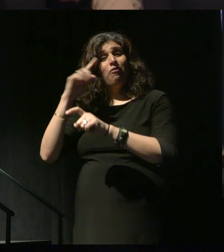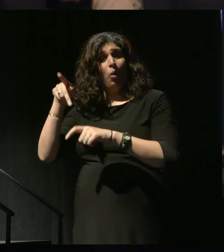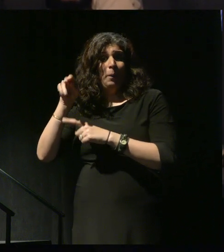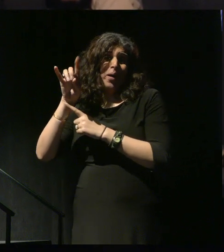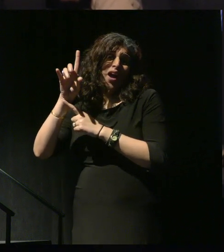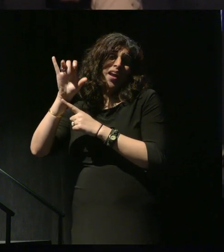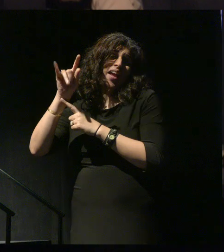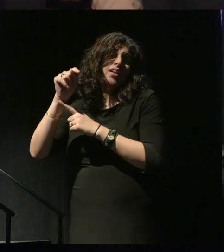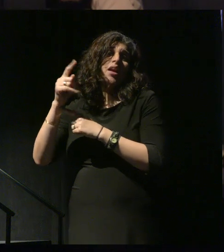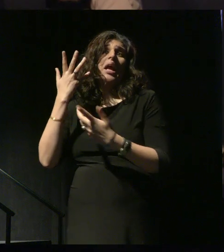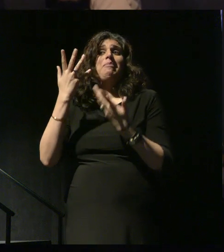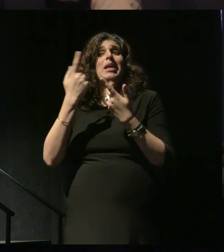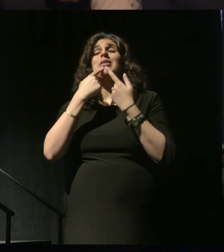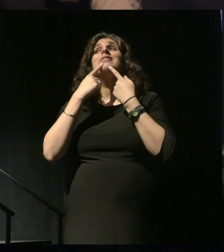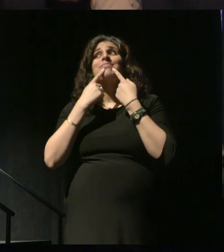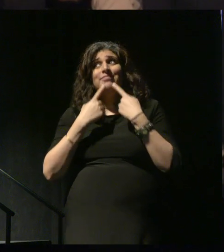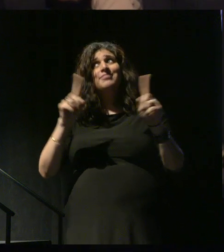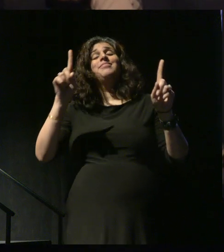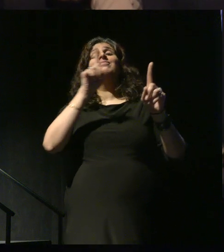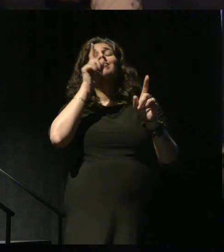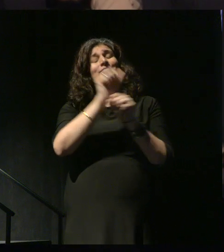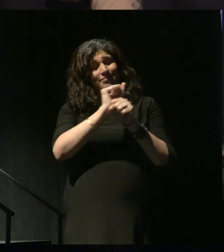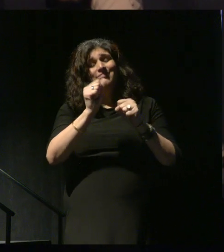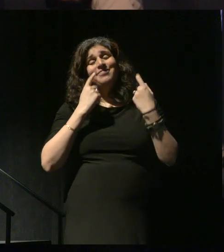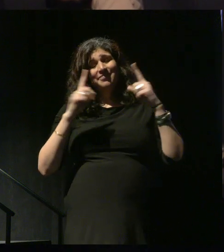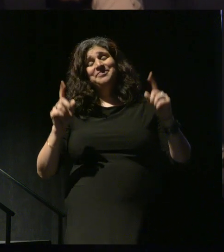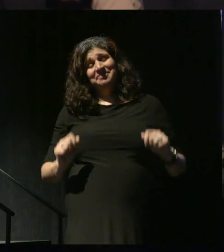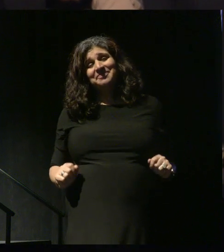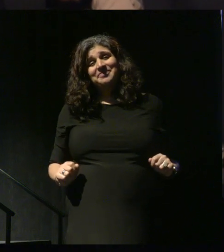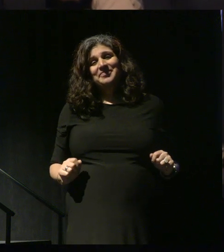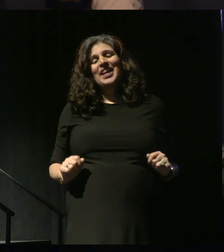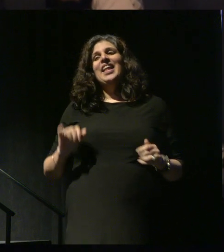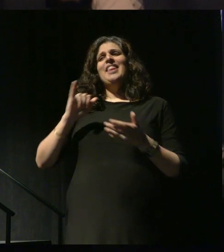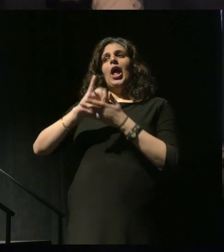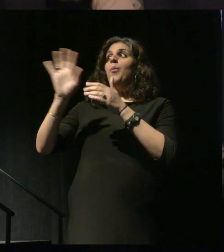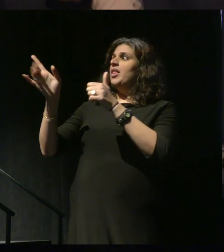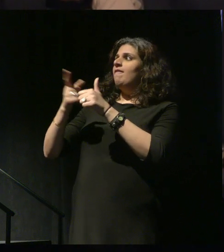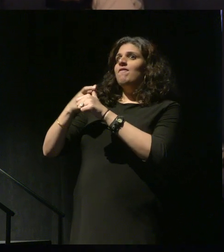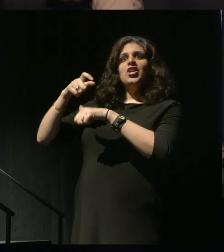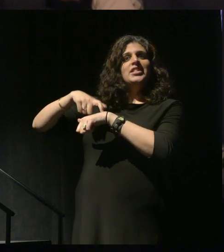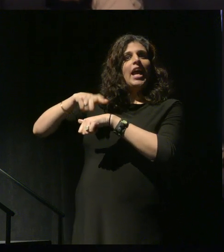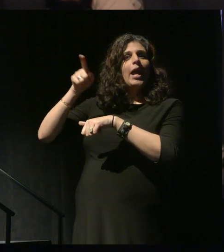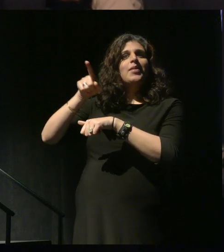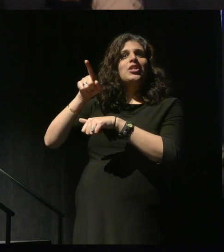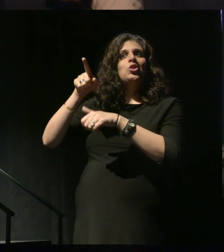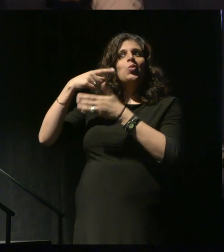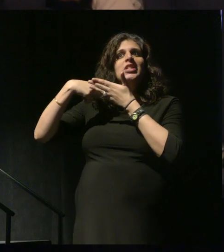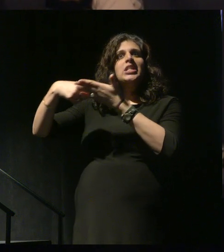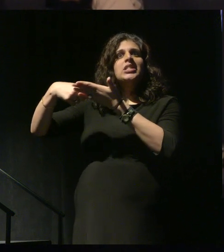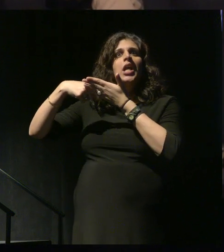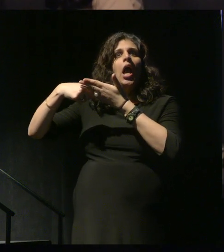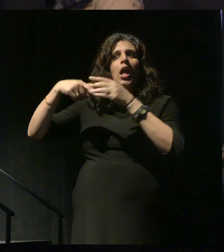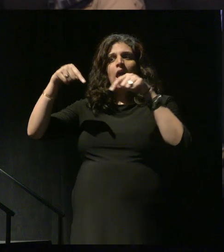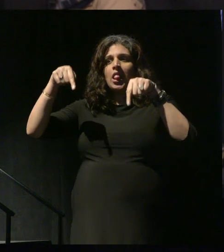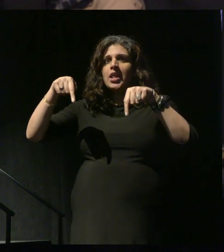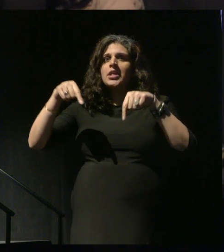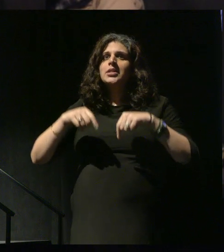which might actually happen. Oh my God. Because I've been talking. And that will be the first time that you discuss this book.